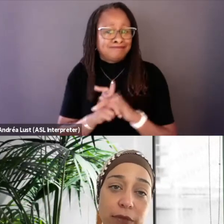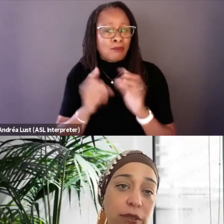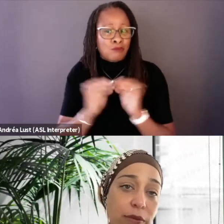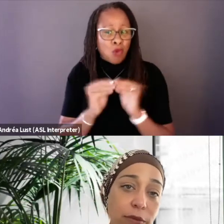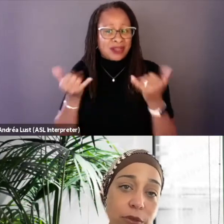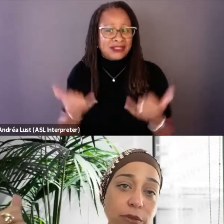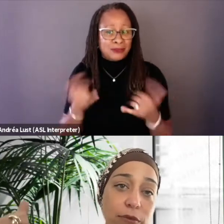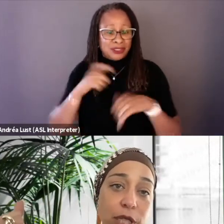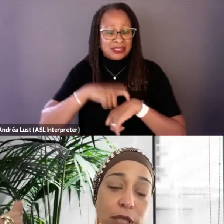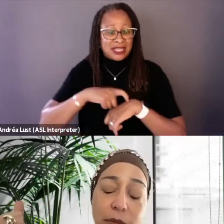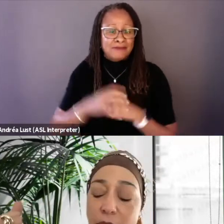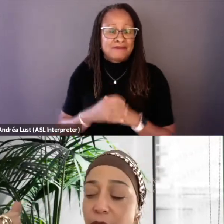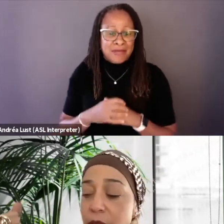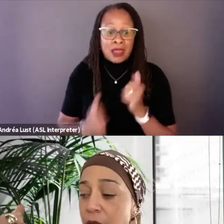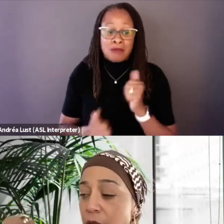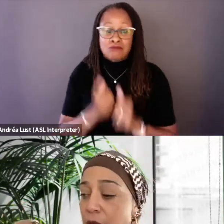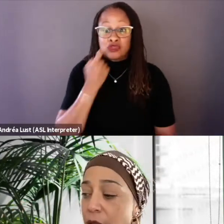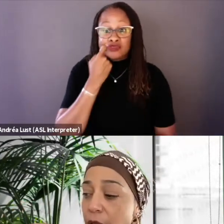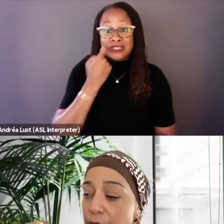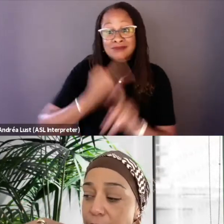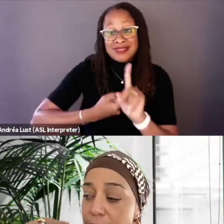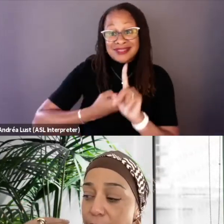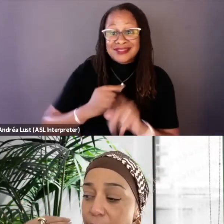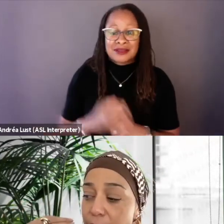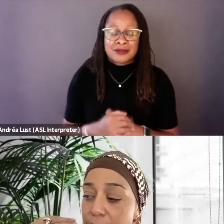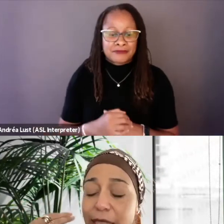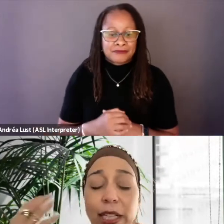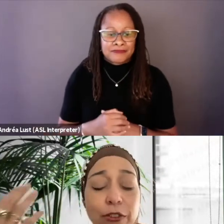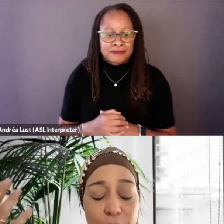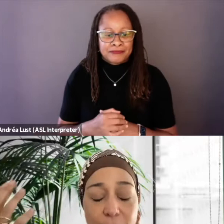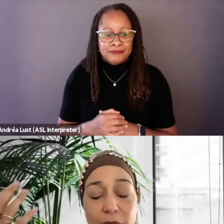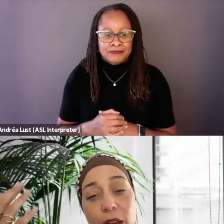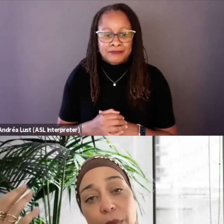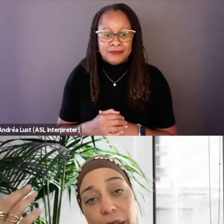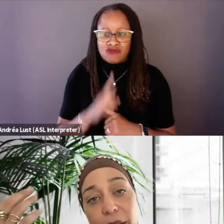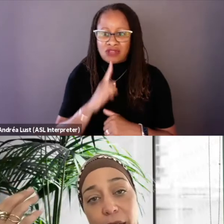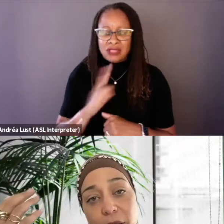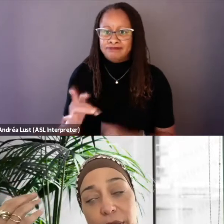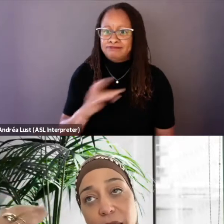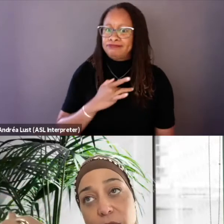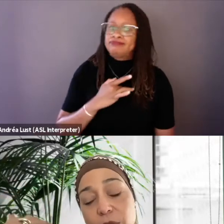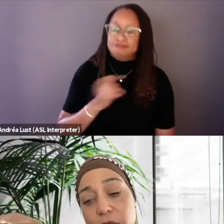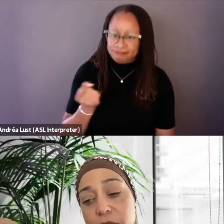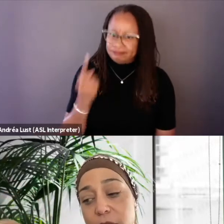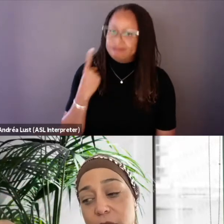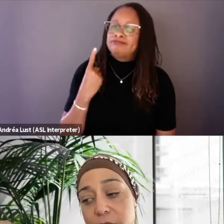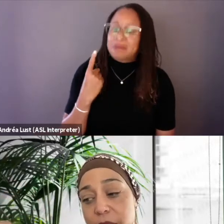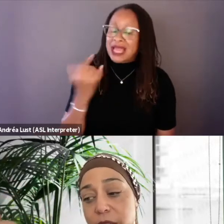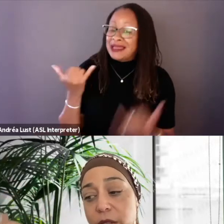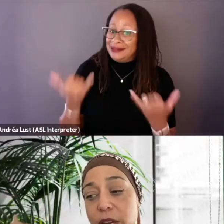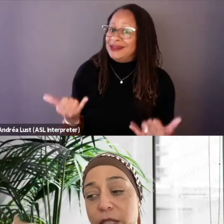even most recent months. It clicked for me about how, yes, we're here in the domestic US